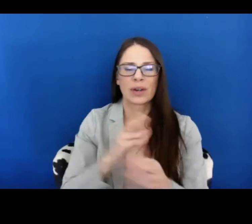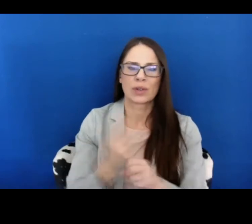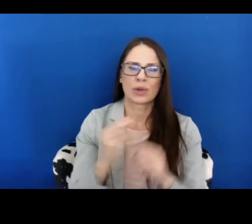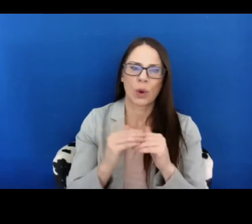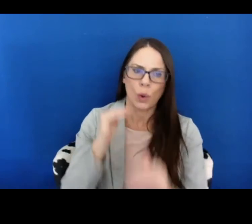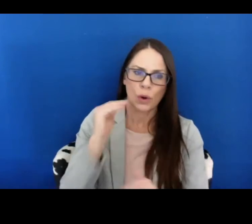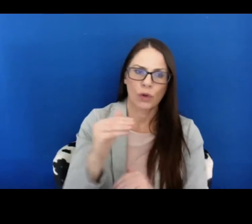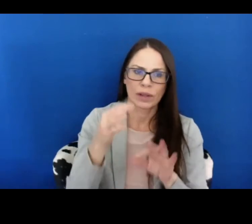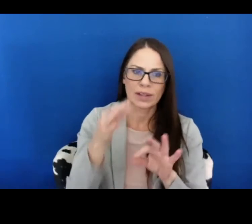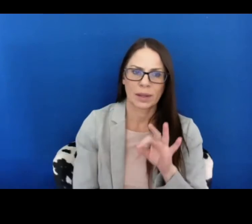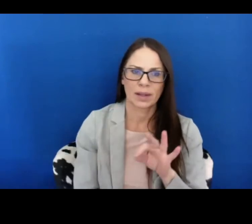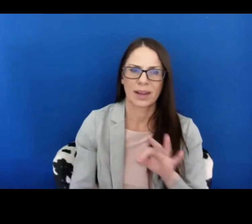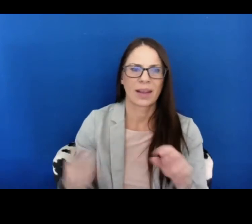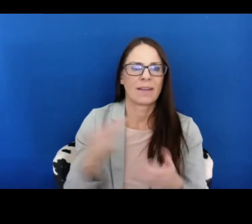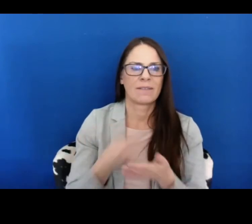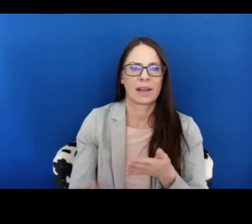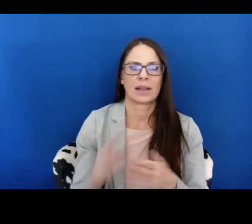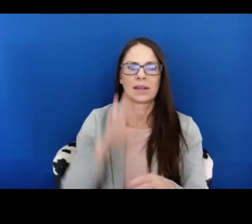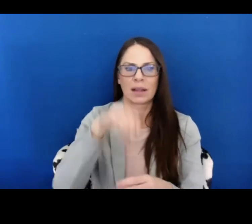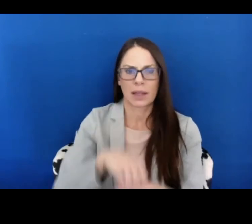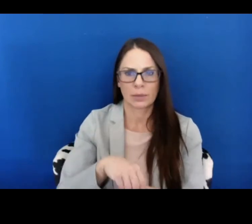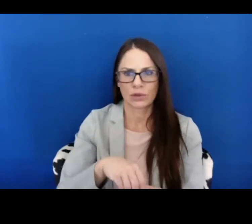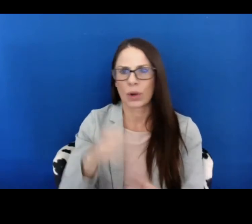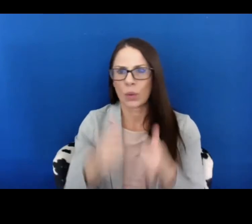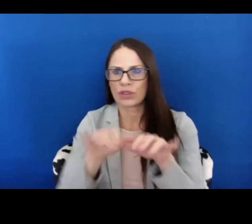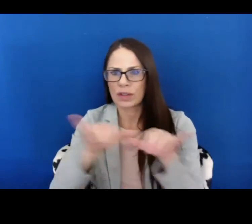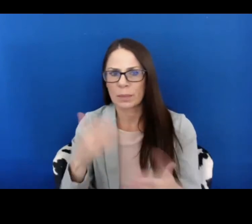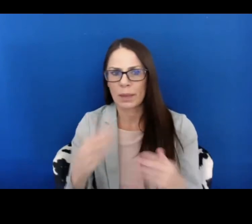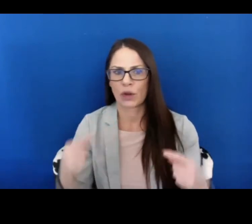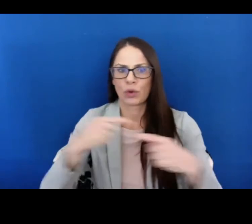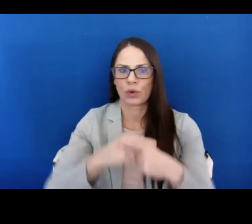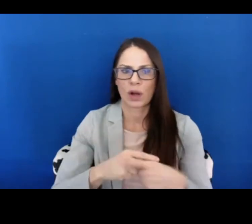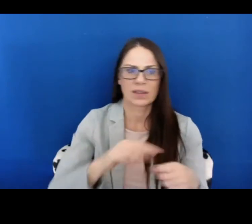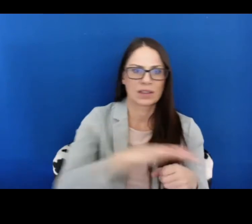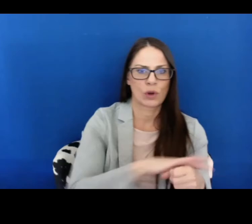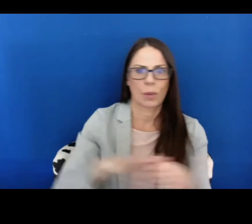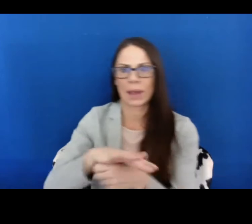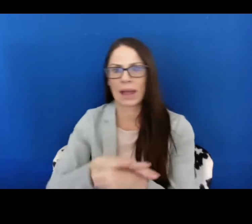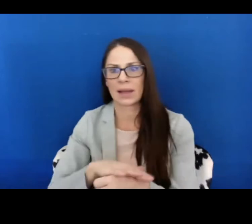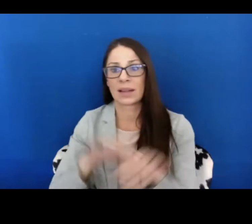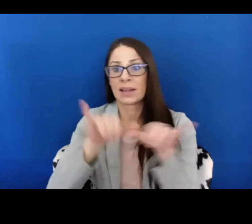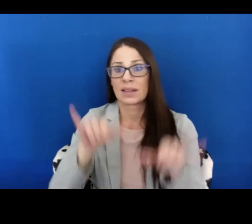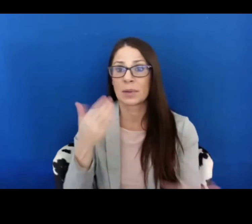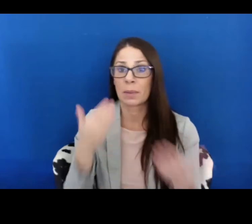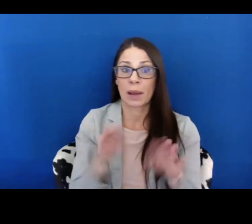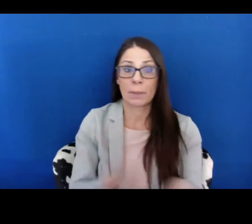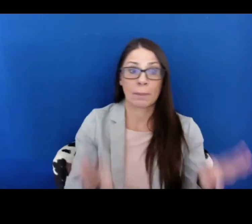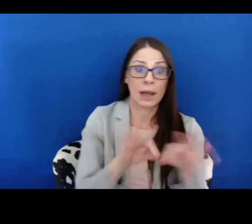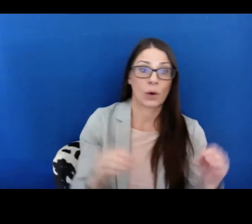the manner in which some systems may cross domains. 15:21:47 The symptoms which matter more or less to particular patients, or the impact